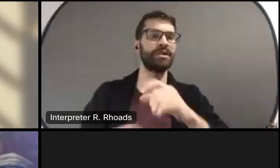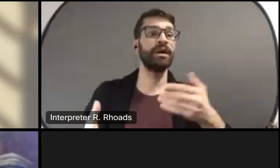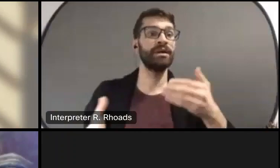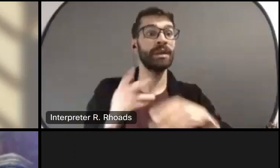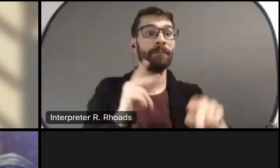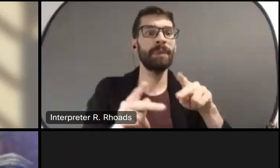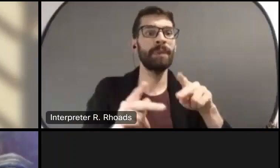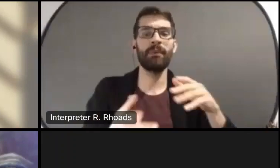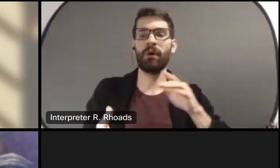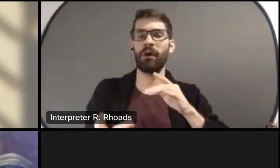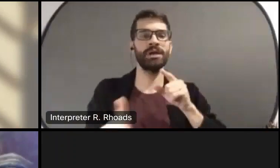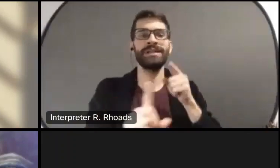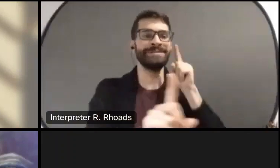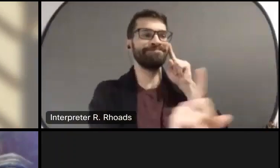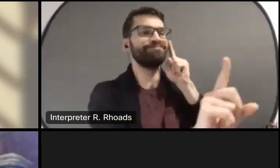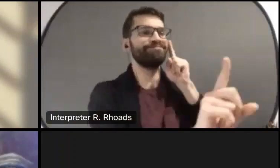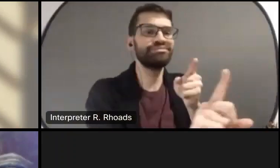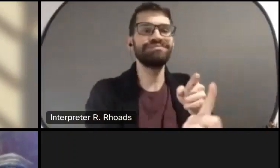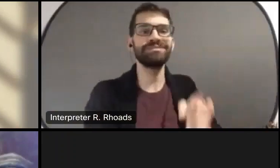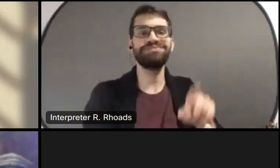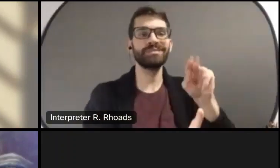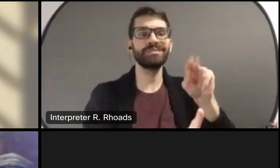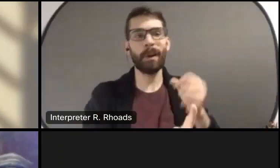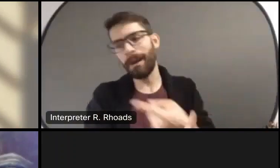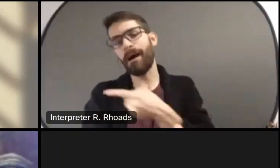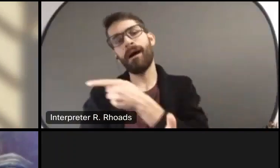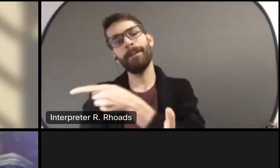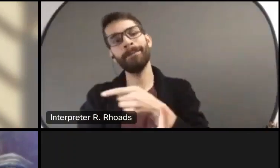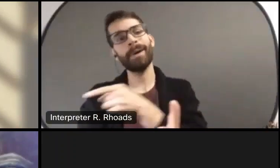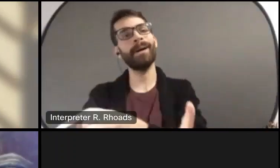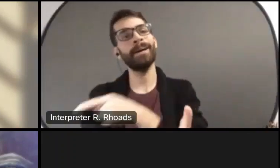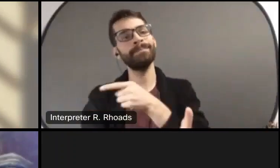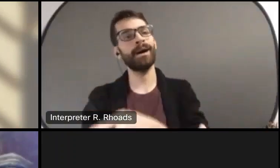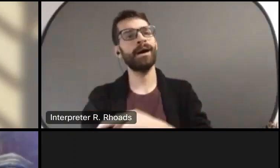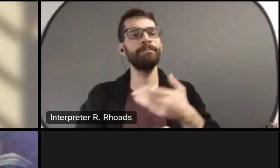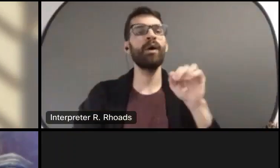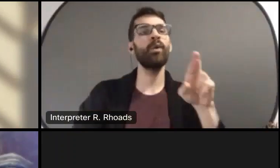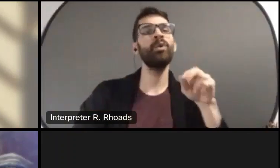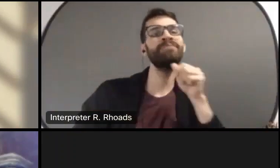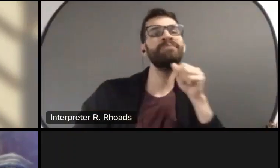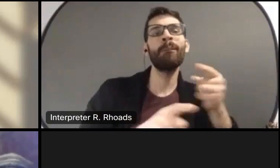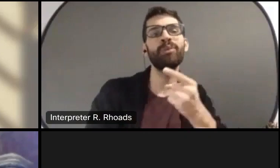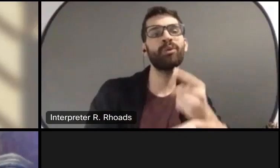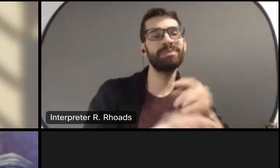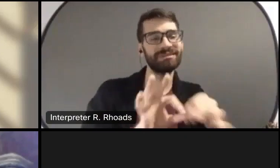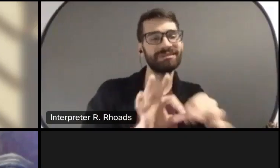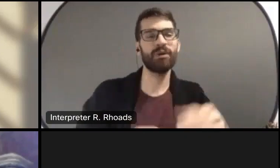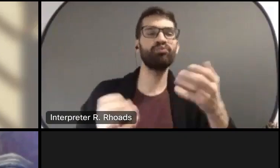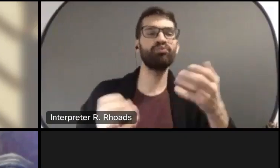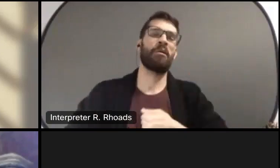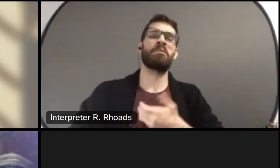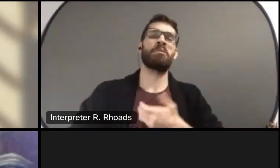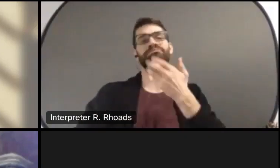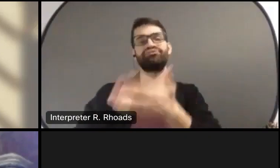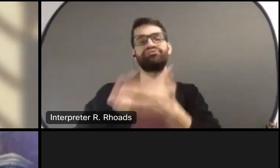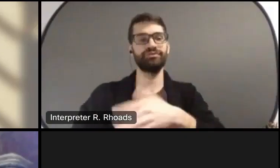to the issue, or if they have some inappropriate language they want to just, you know ... we all